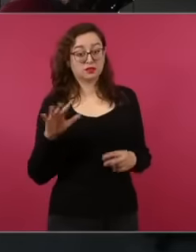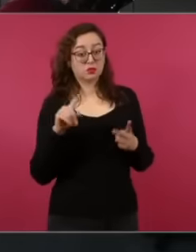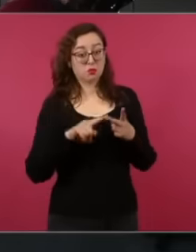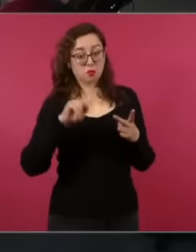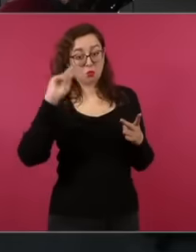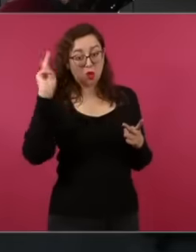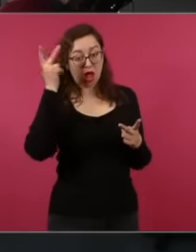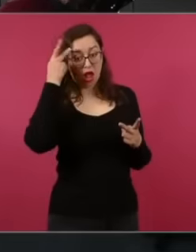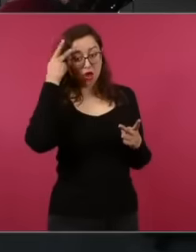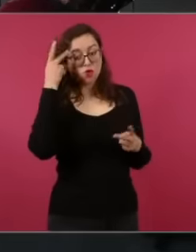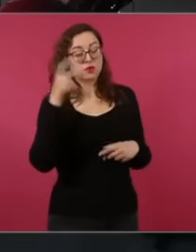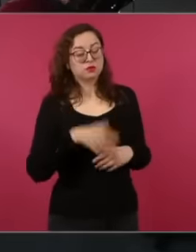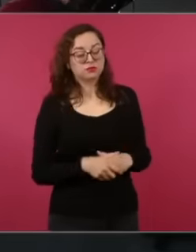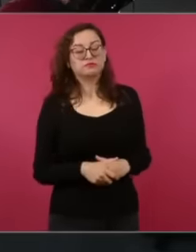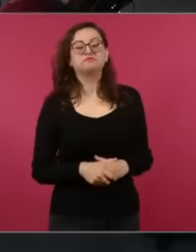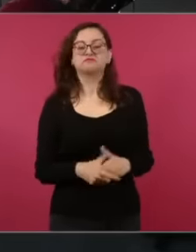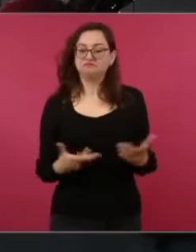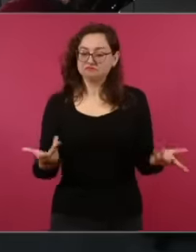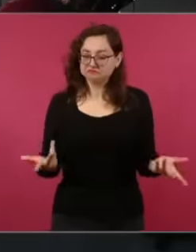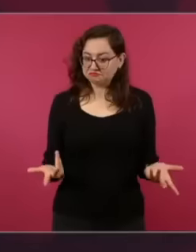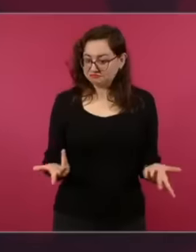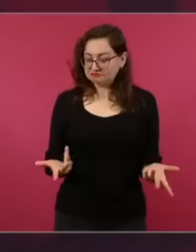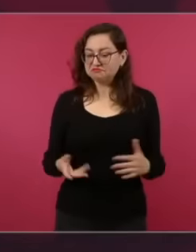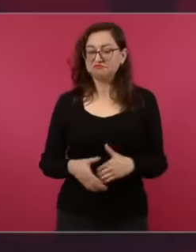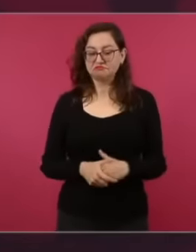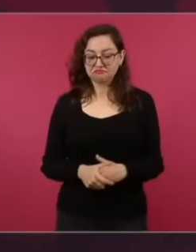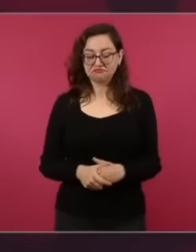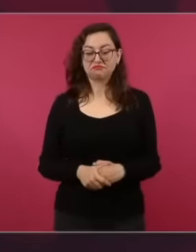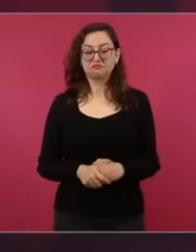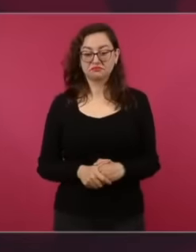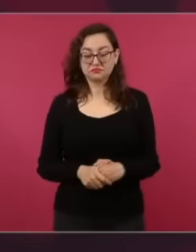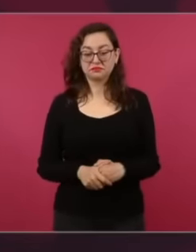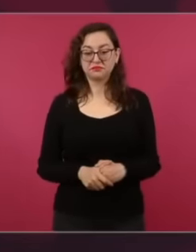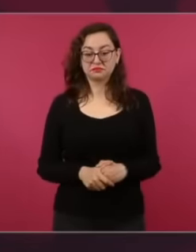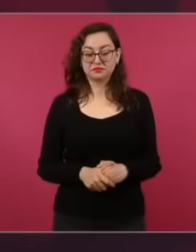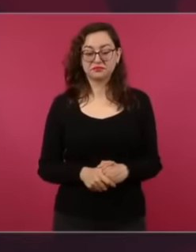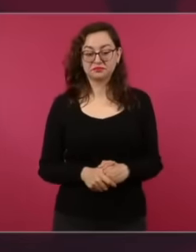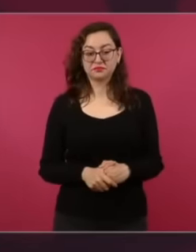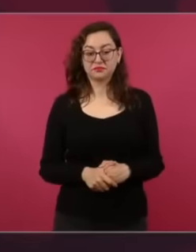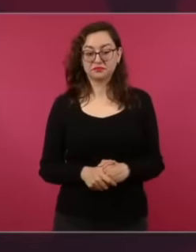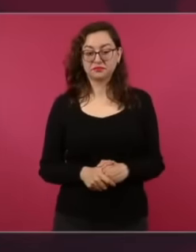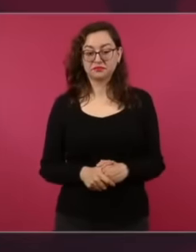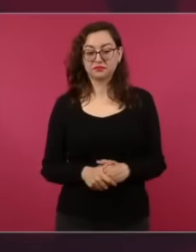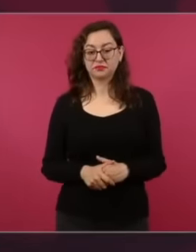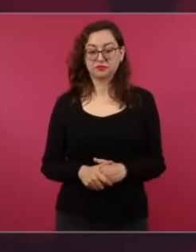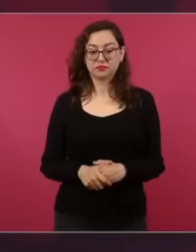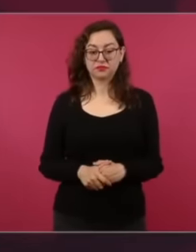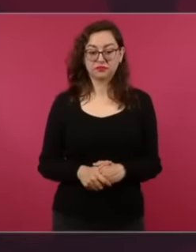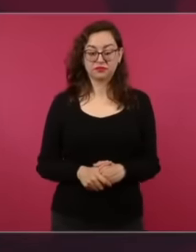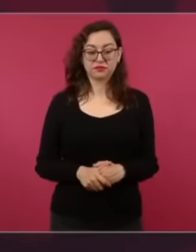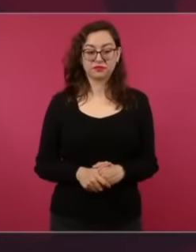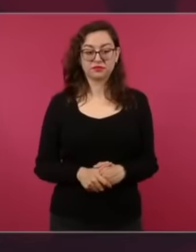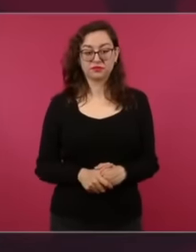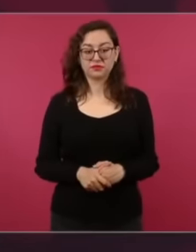Yes yes in Salinas before